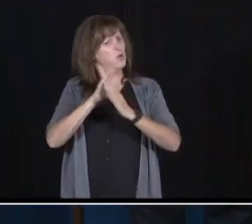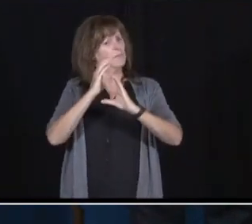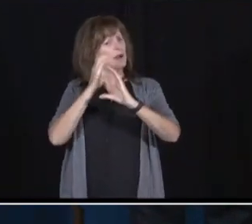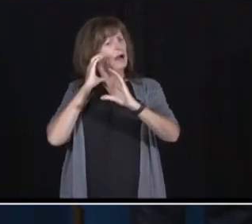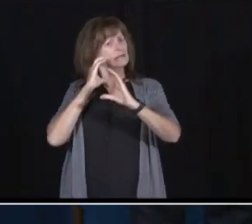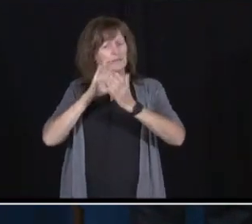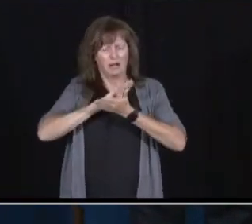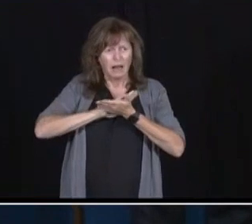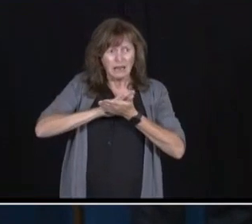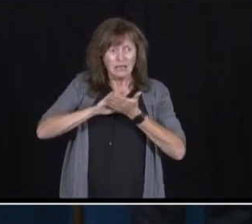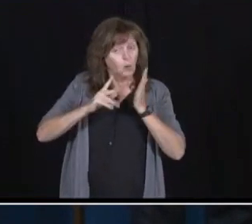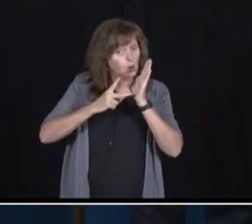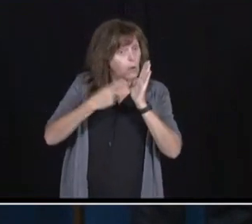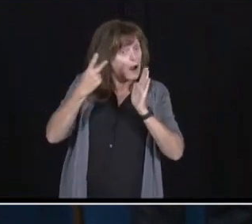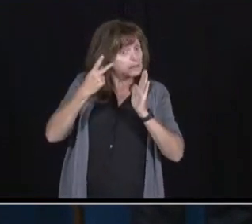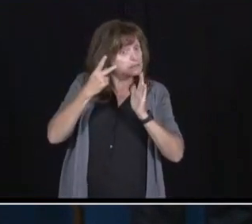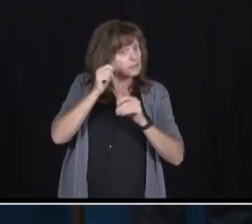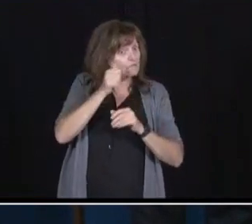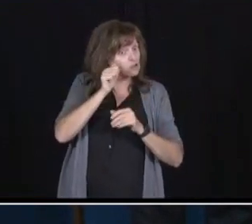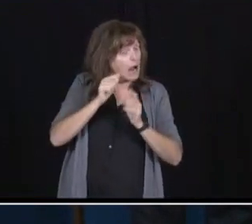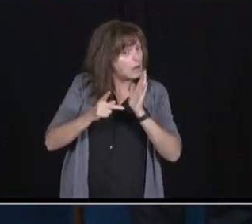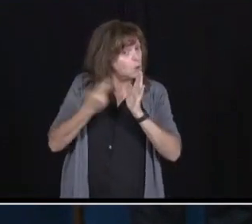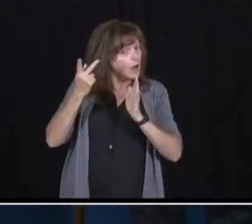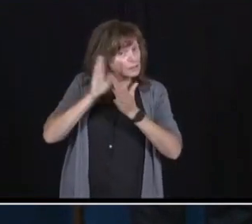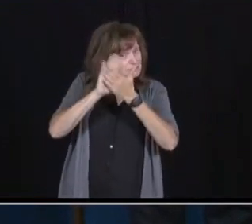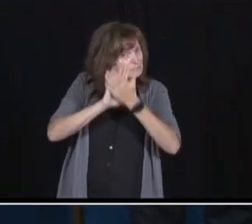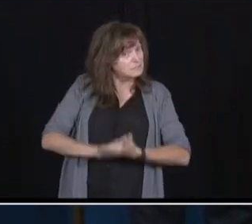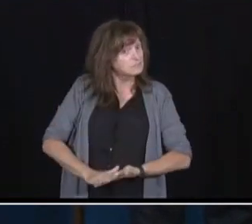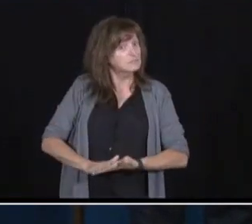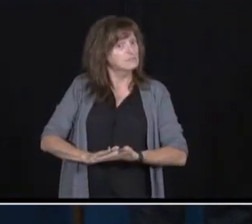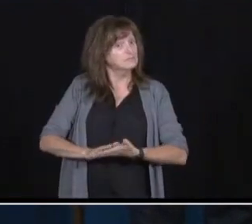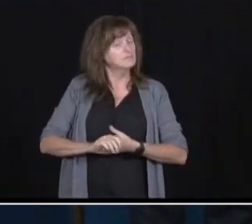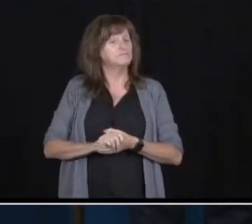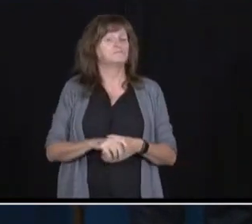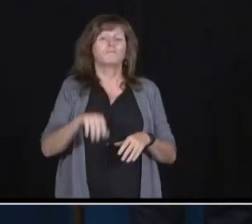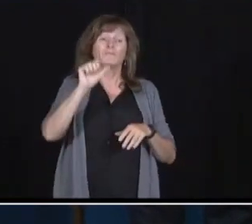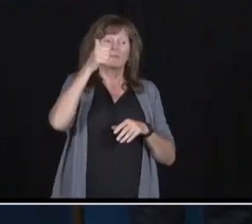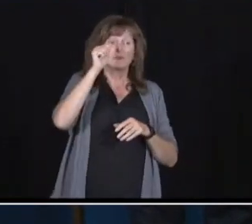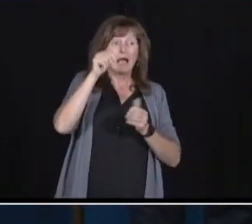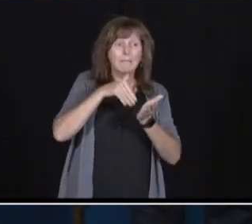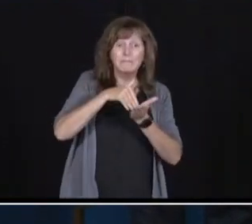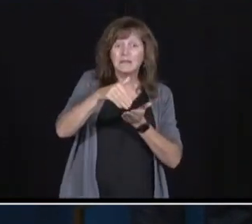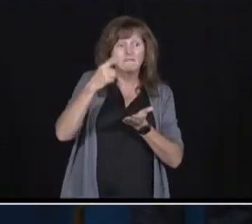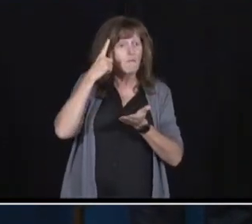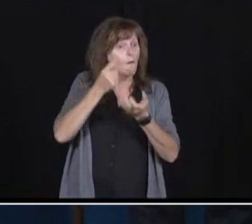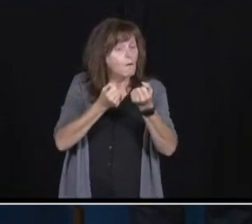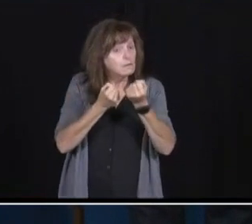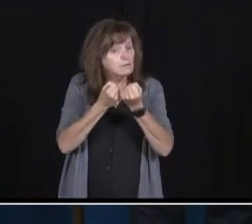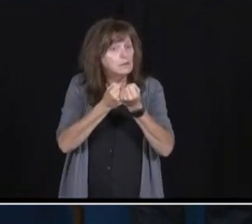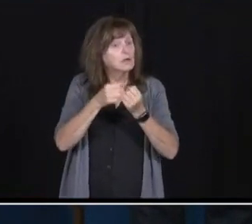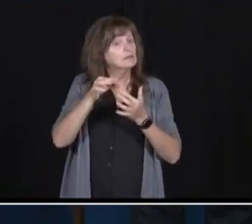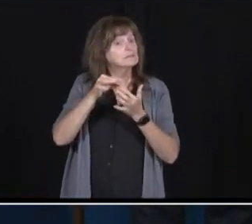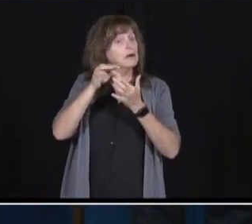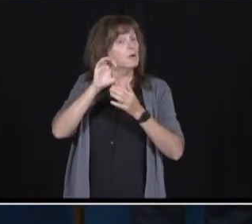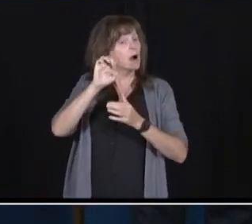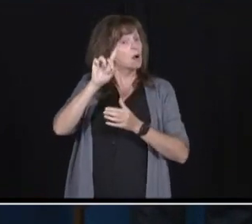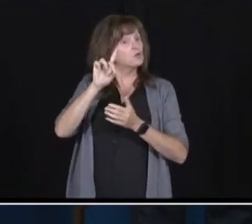10 million for health and safety training for teachers and staff. 10 million in funding to support special education students. And 10 million